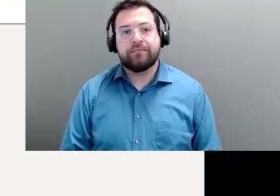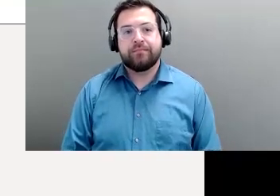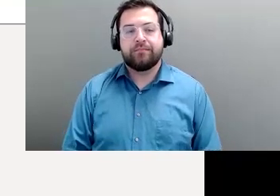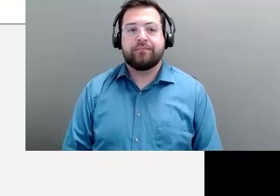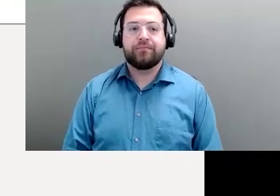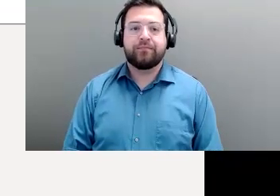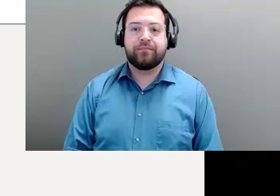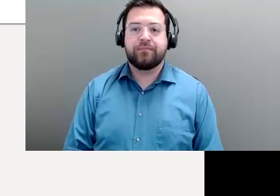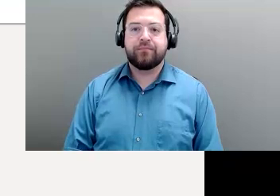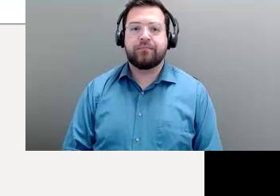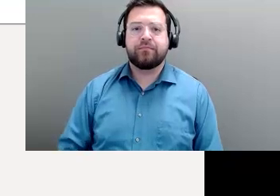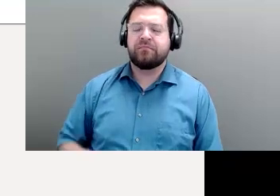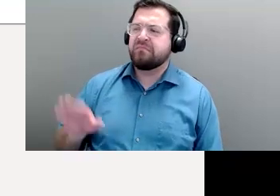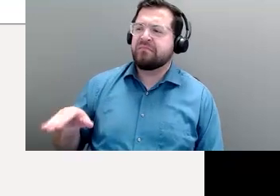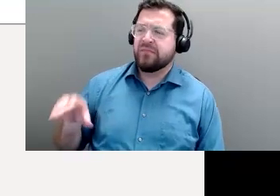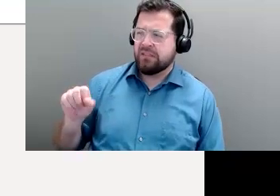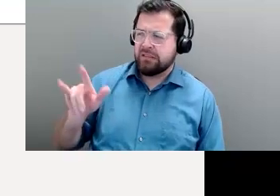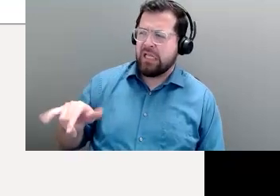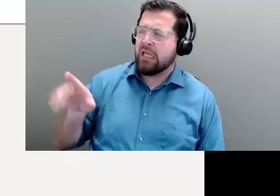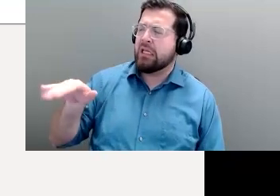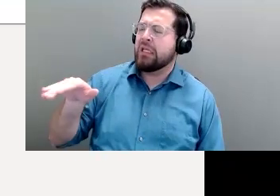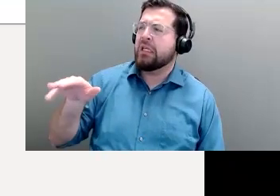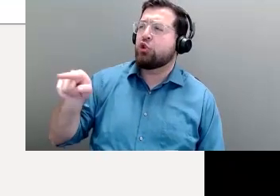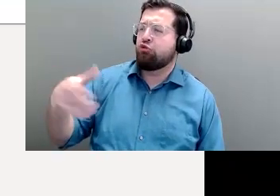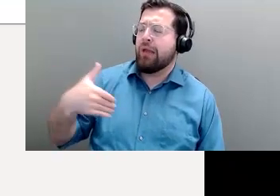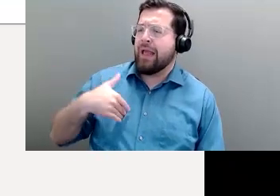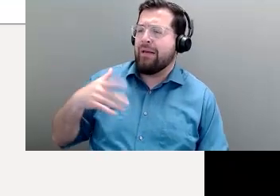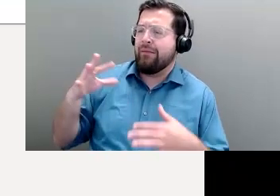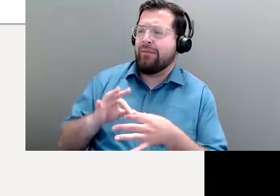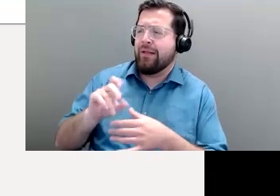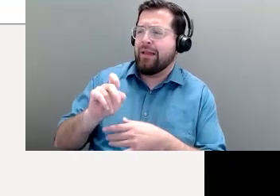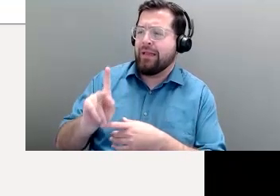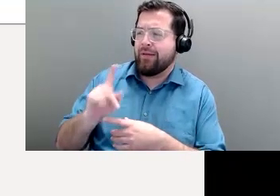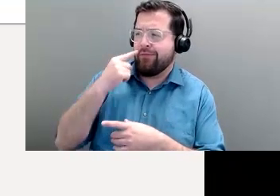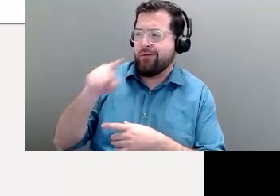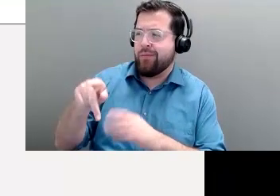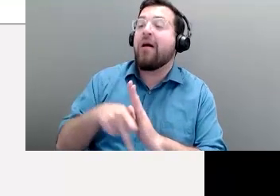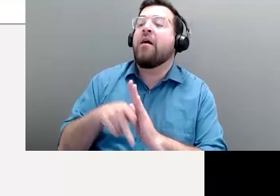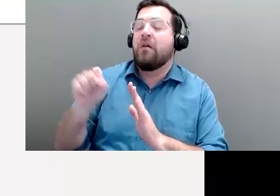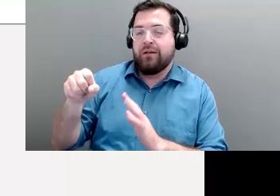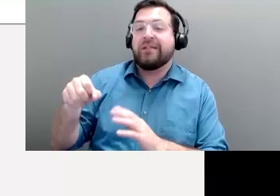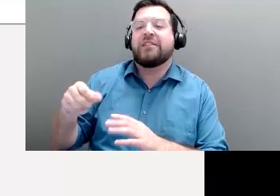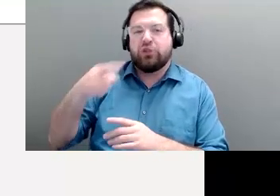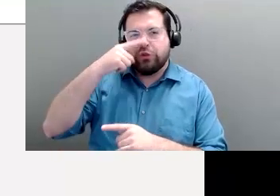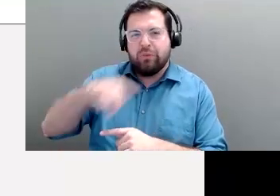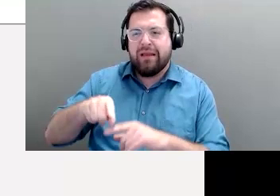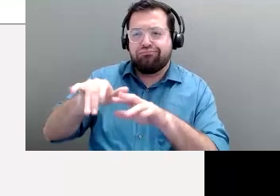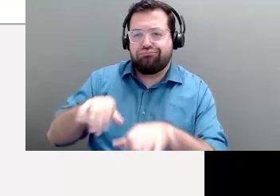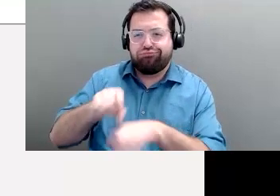Sally, do you have a link of the FCC policy? Okay. Yeah. If you could throw that in the chat, that'd be great.